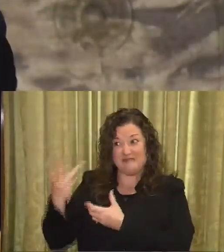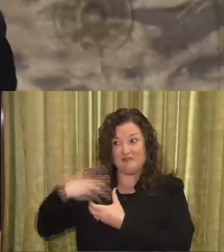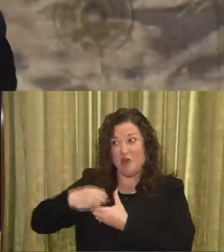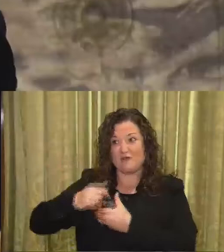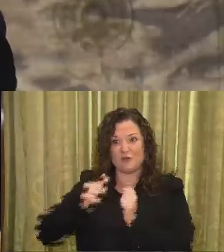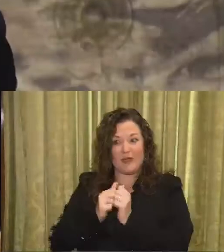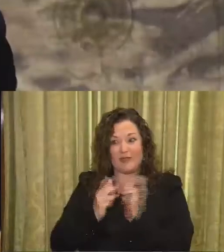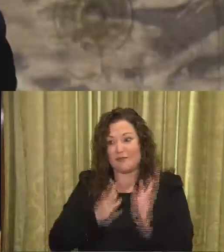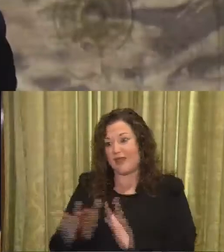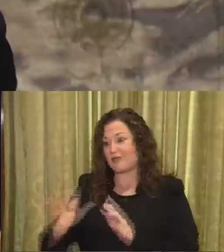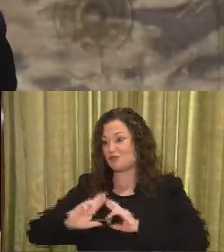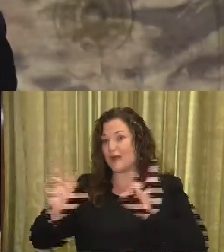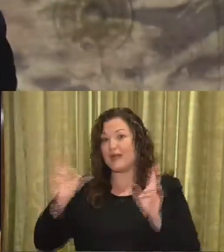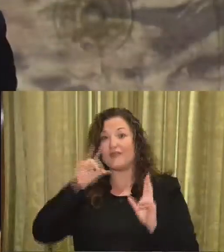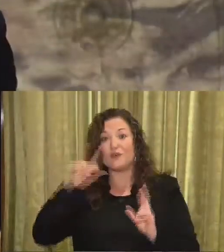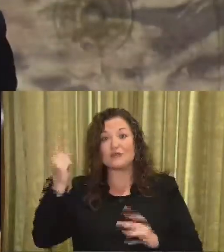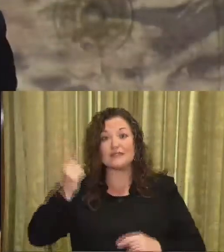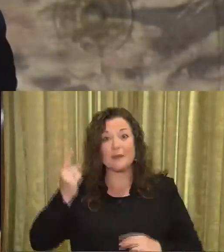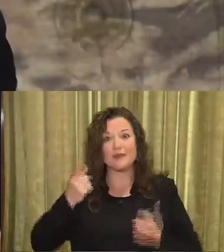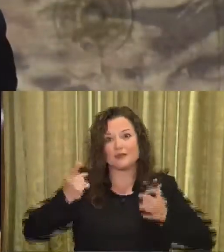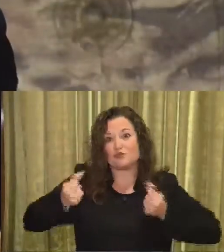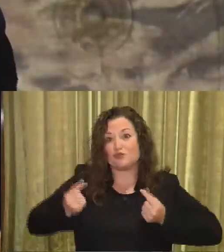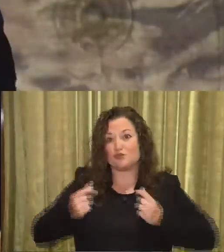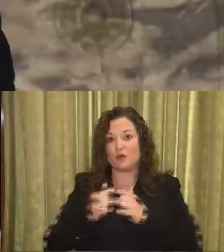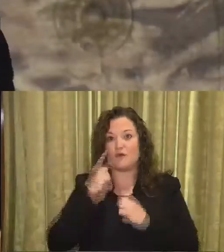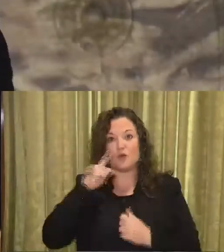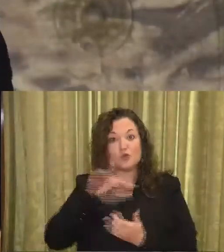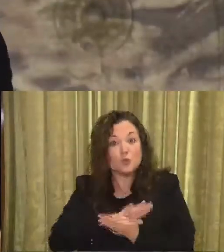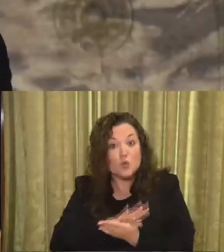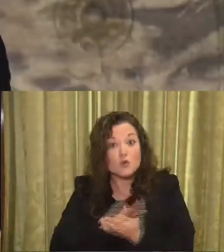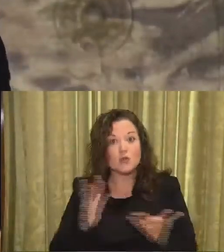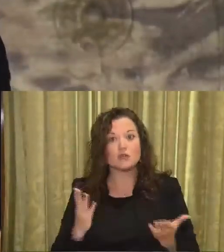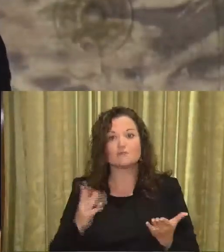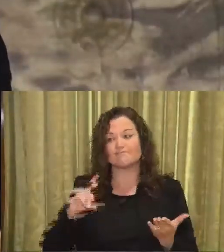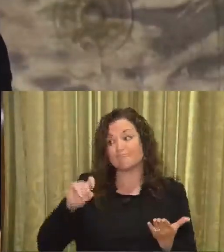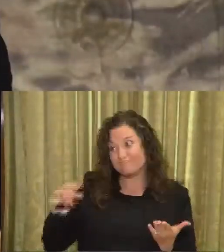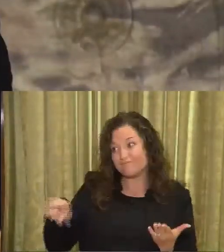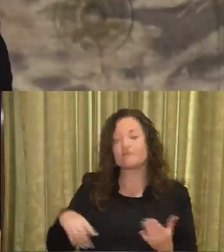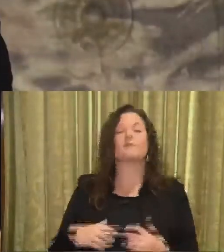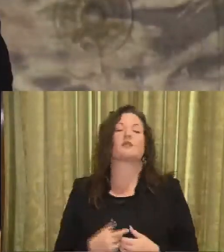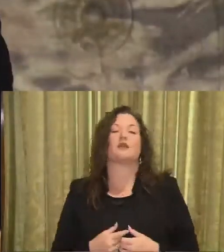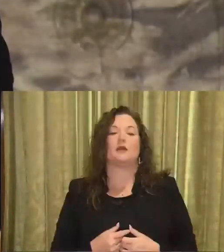something needs that needs to be done. Well, that's exactly the reason that